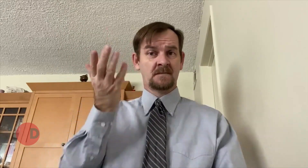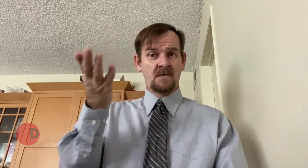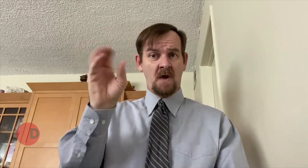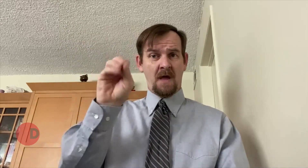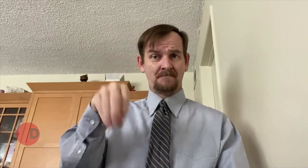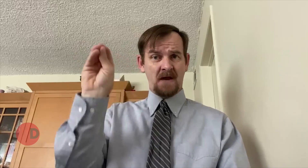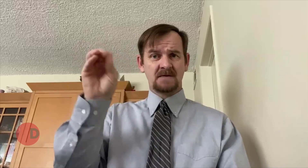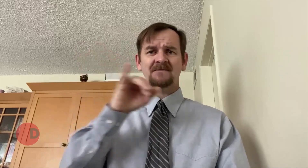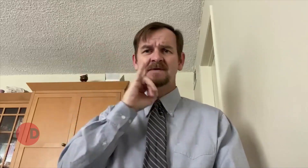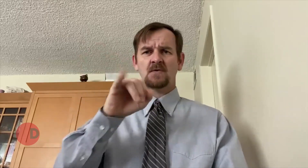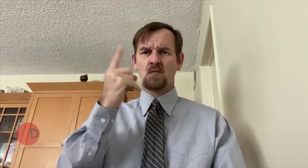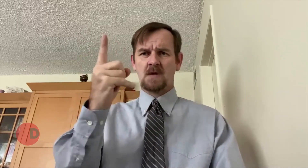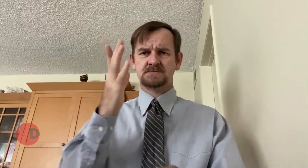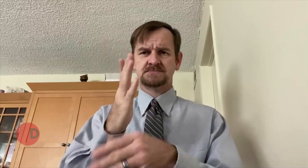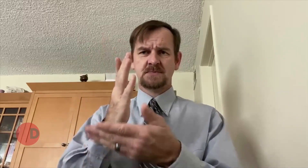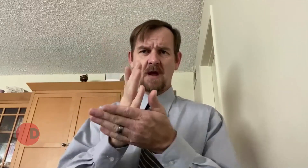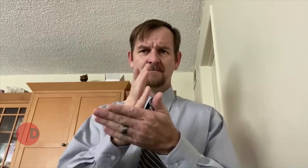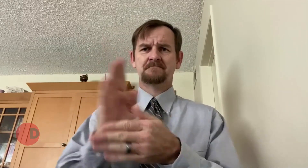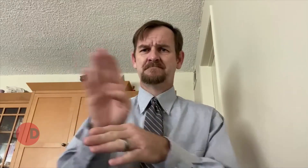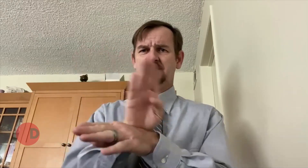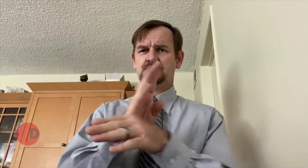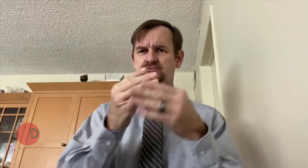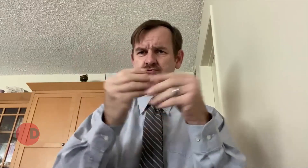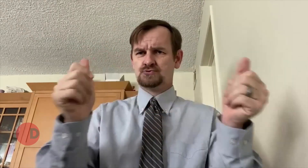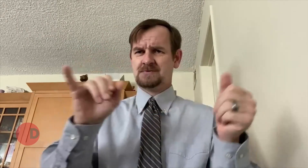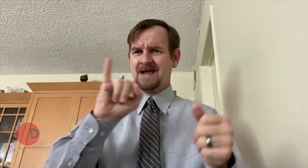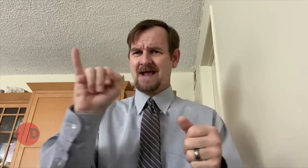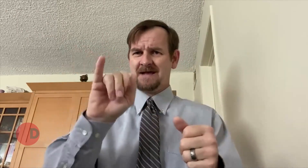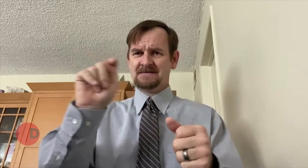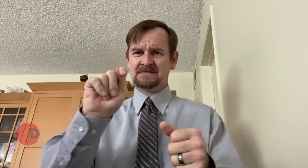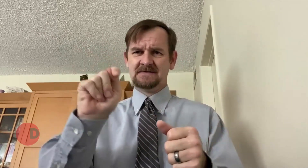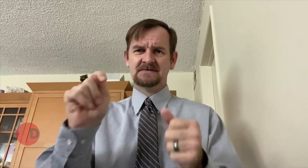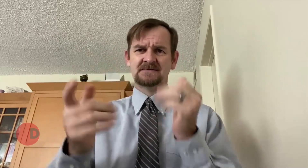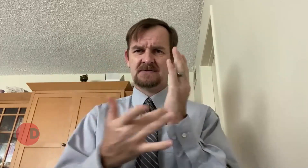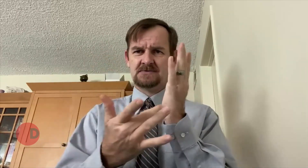a one-stop business solution and IT technology company